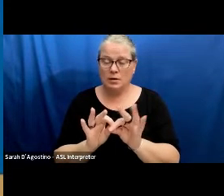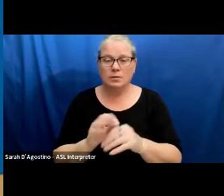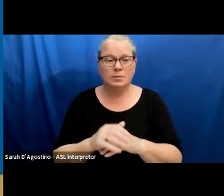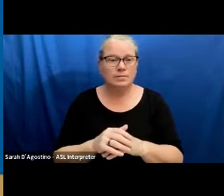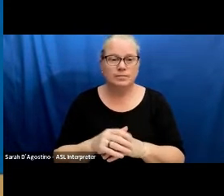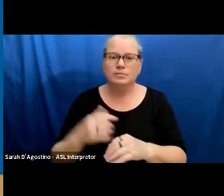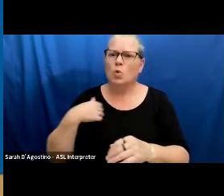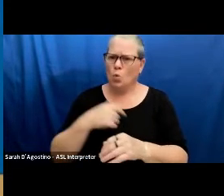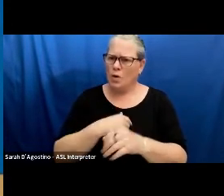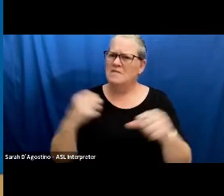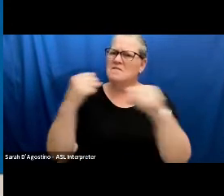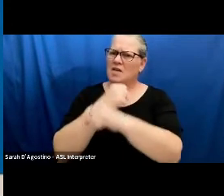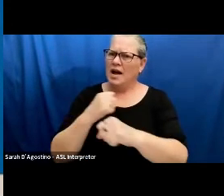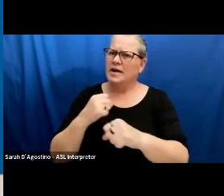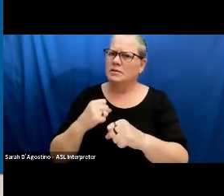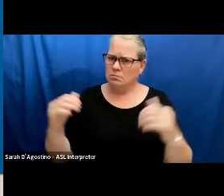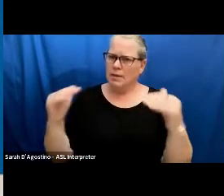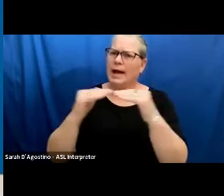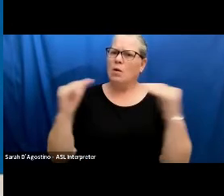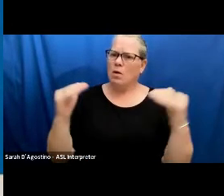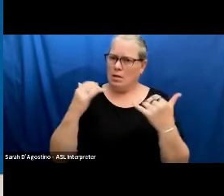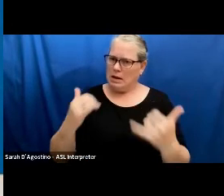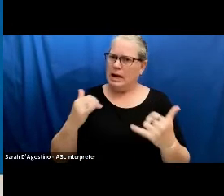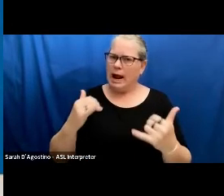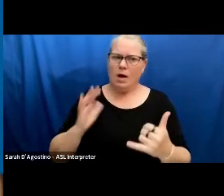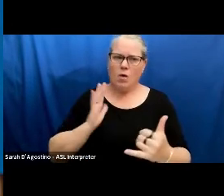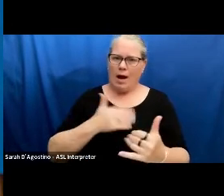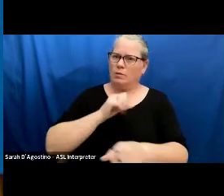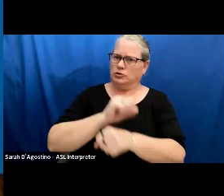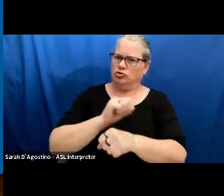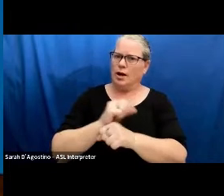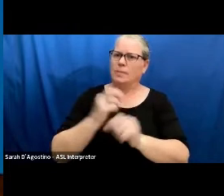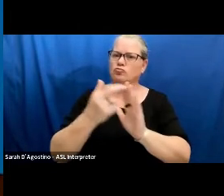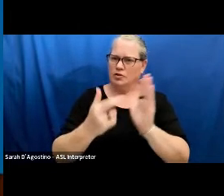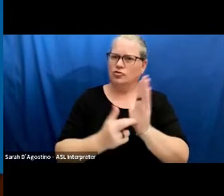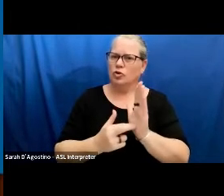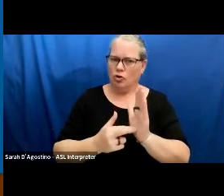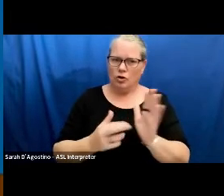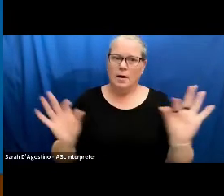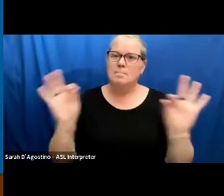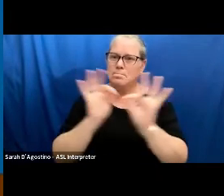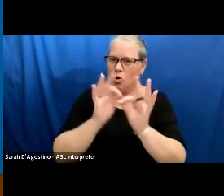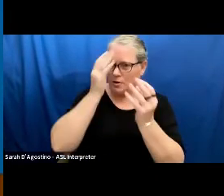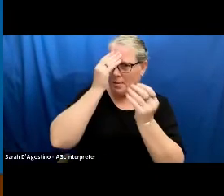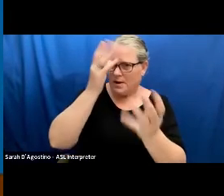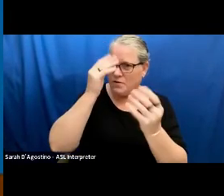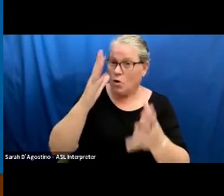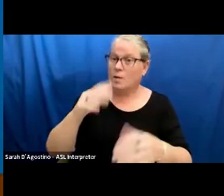it is our job to get registered stay informed and on the next very important election day cast our